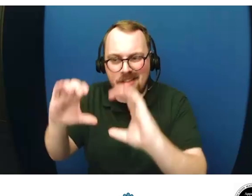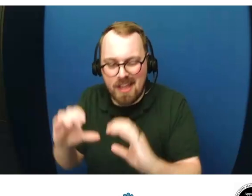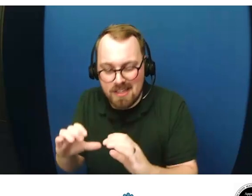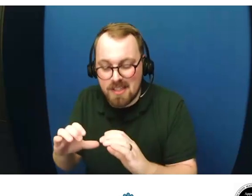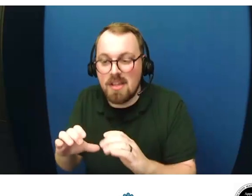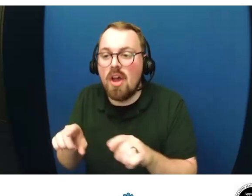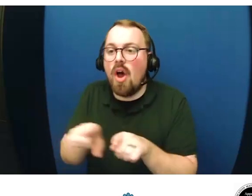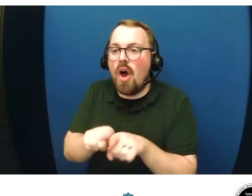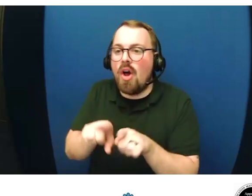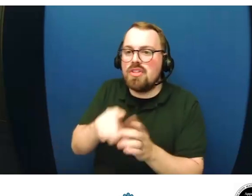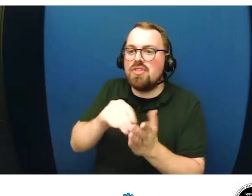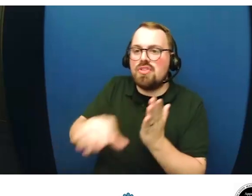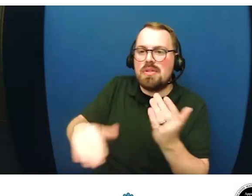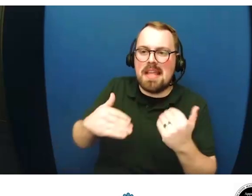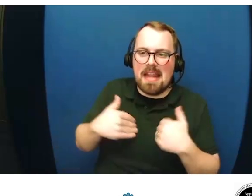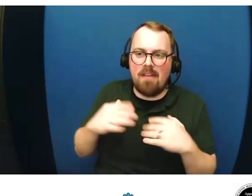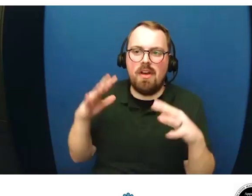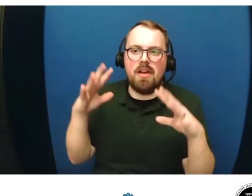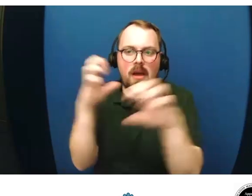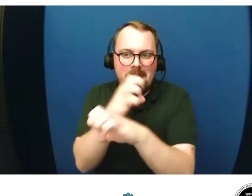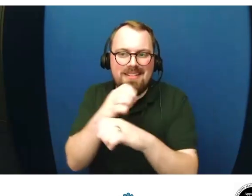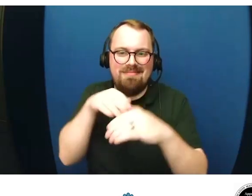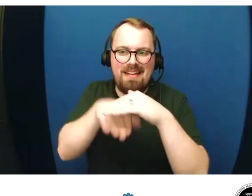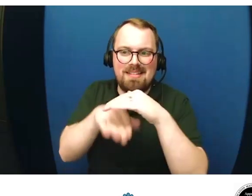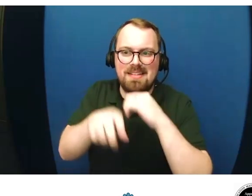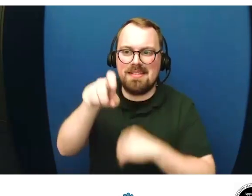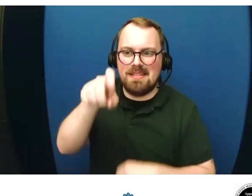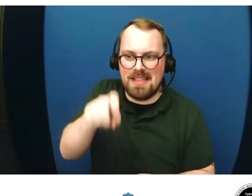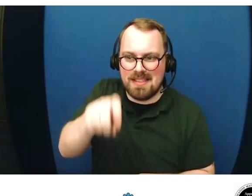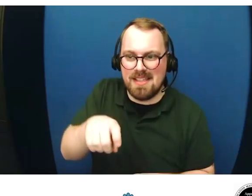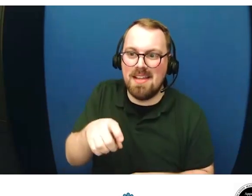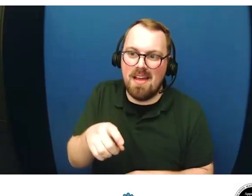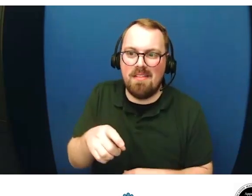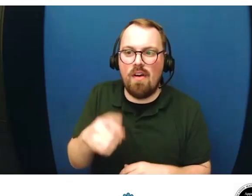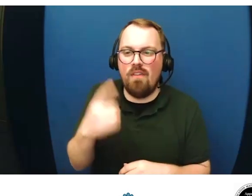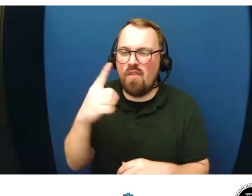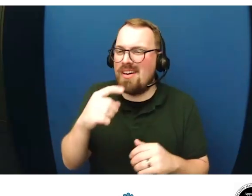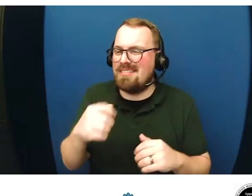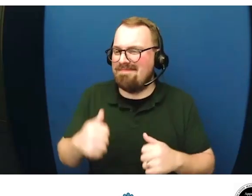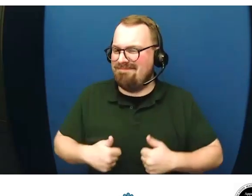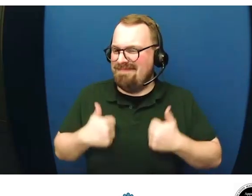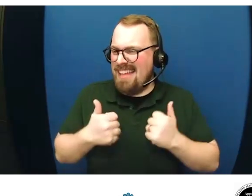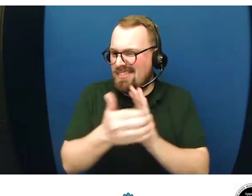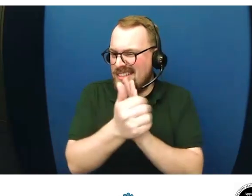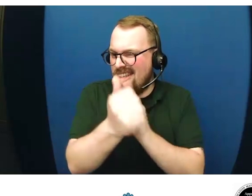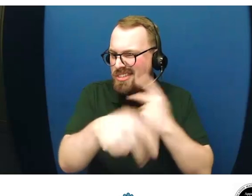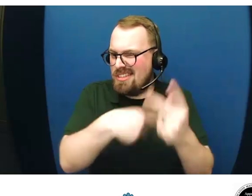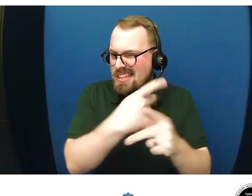and then students with complex access needs that were in, like, life skills classes.